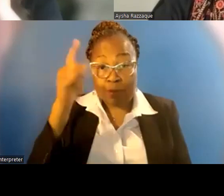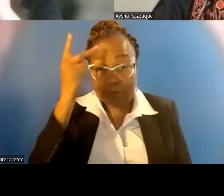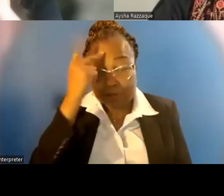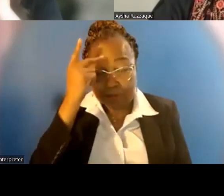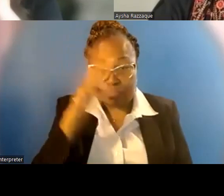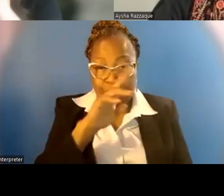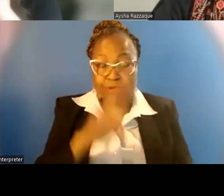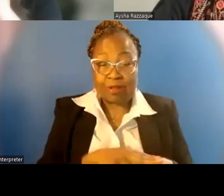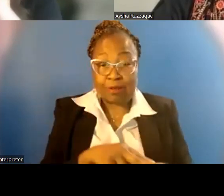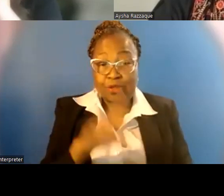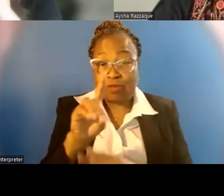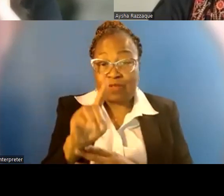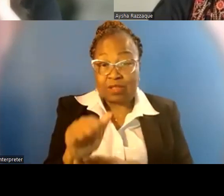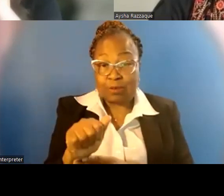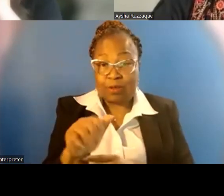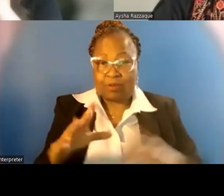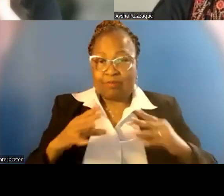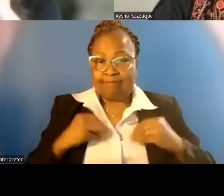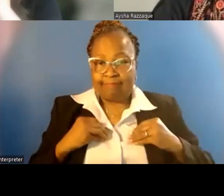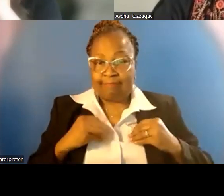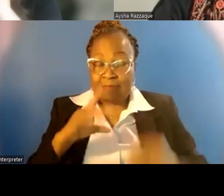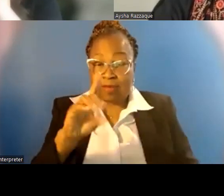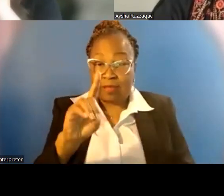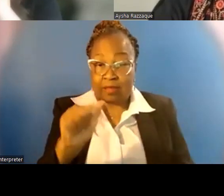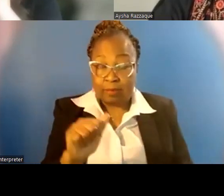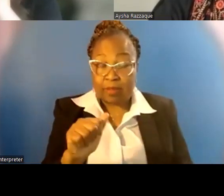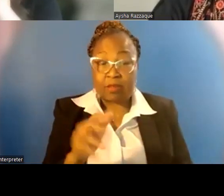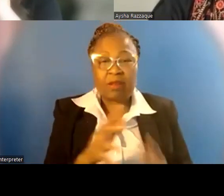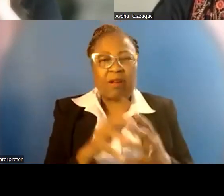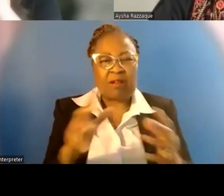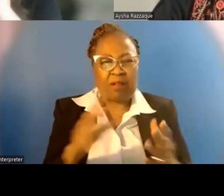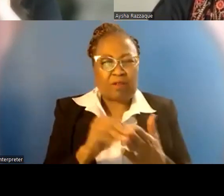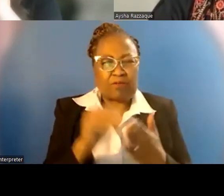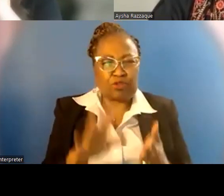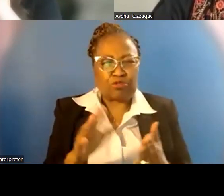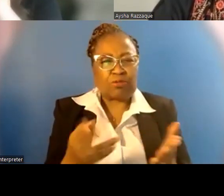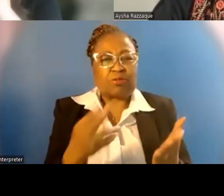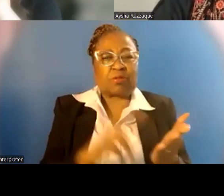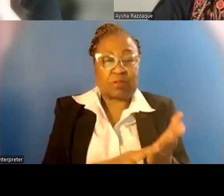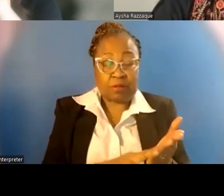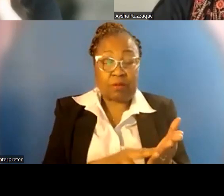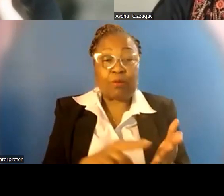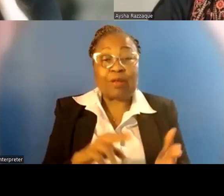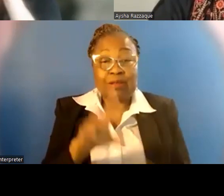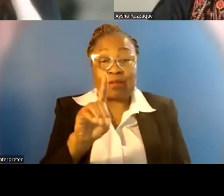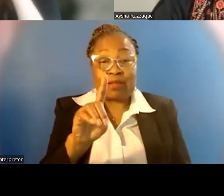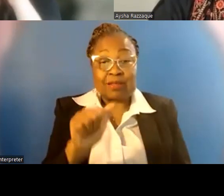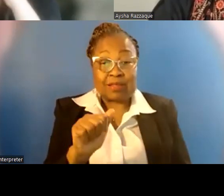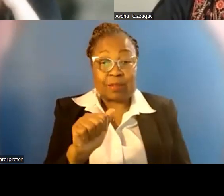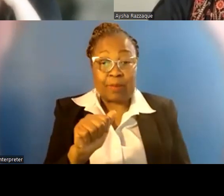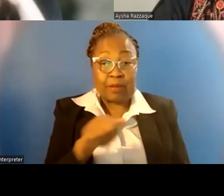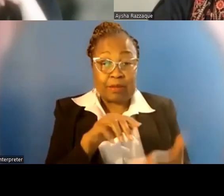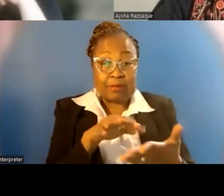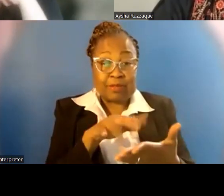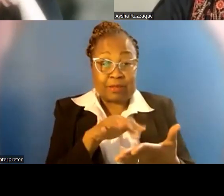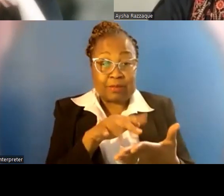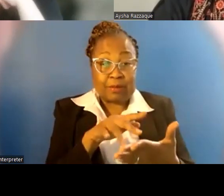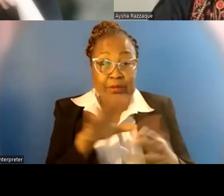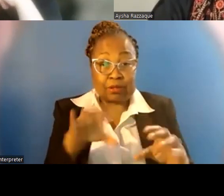A lot of students find themselves enrolling in disability studies courses and really opening an entirely new mindset